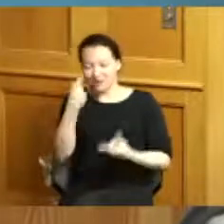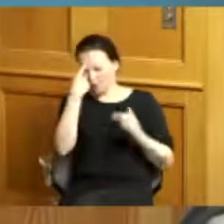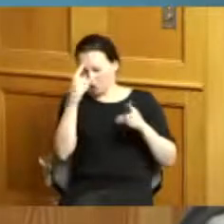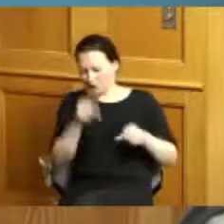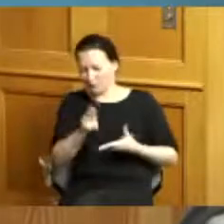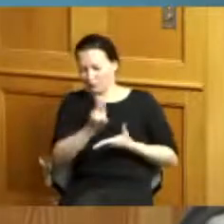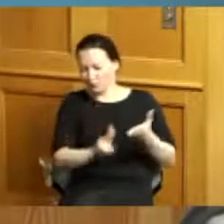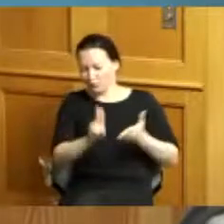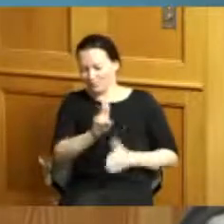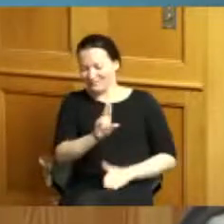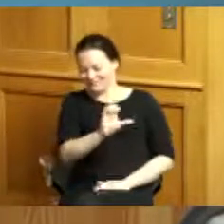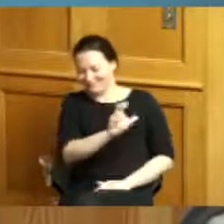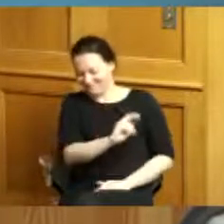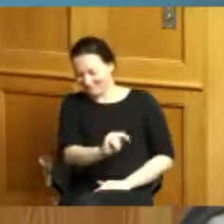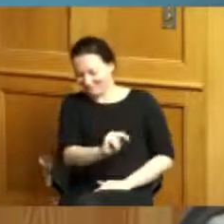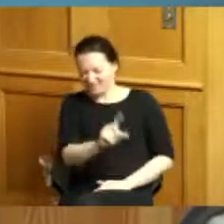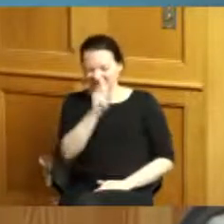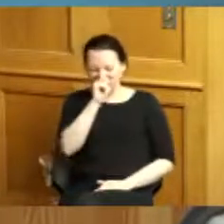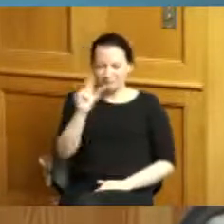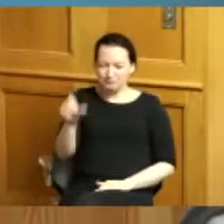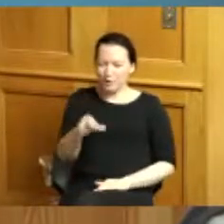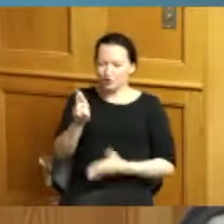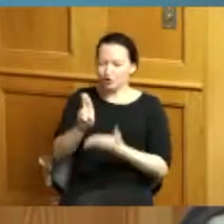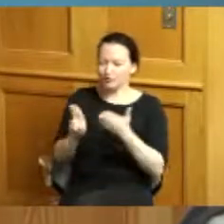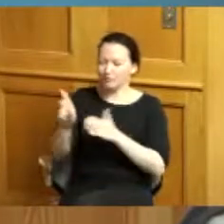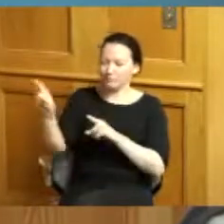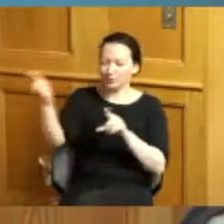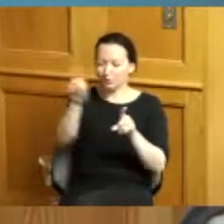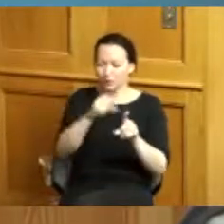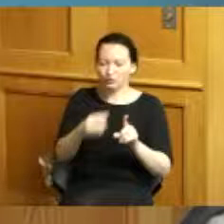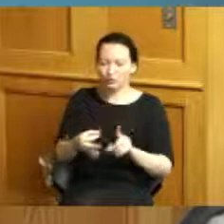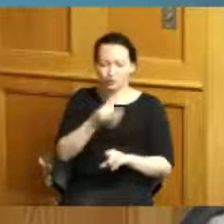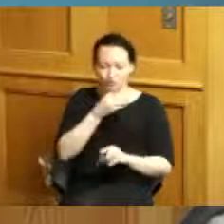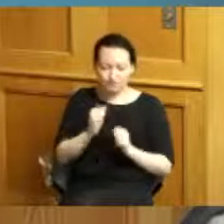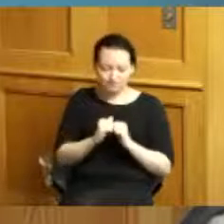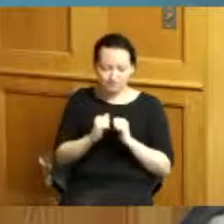the University of Cincinnati and I think some others that will be coming back soon so that